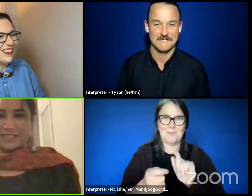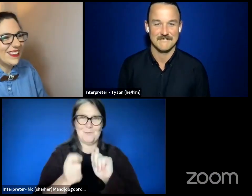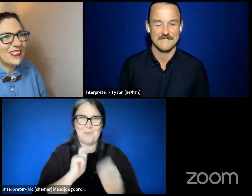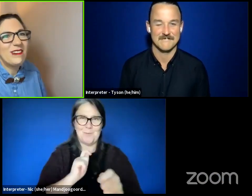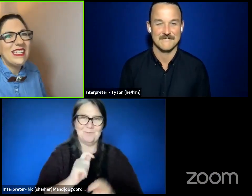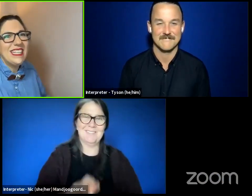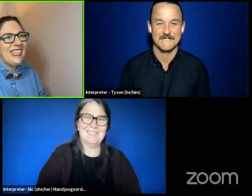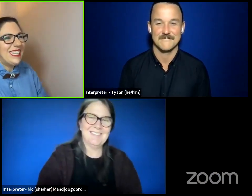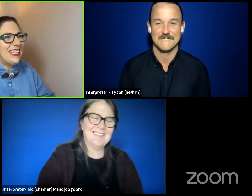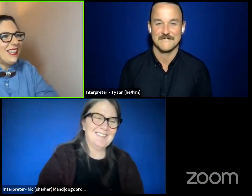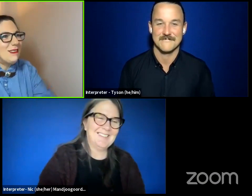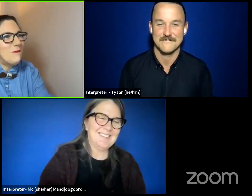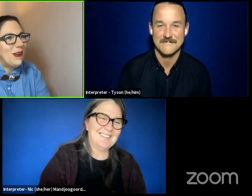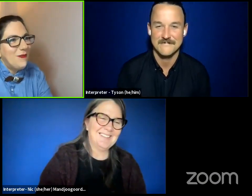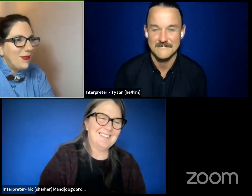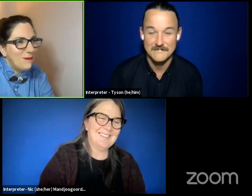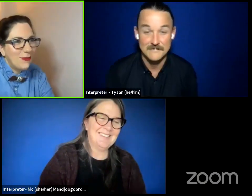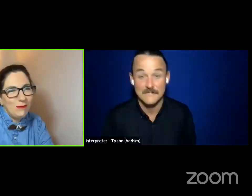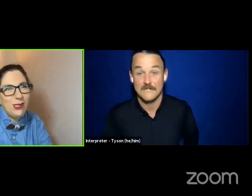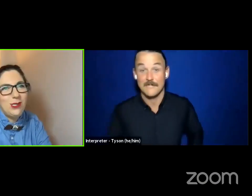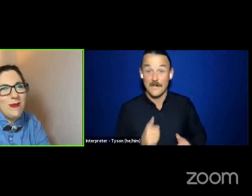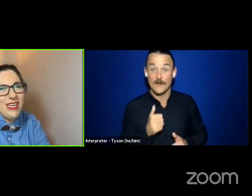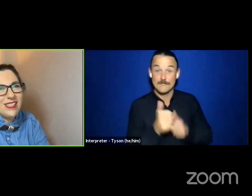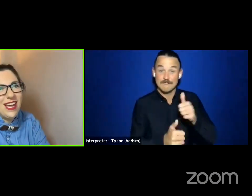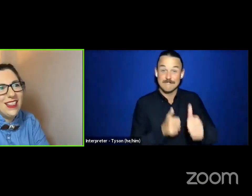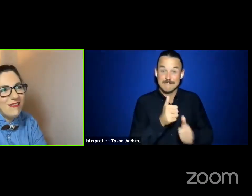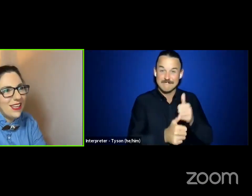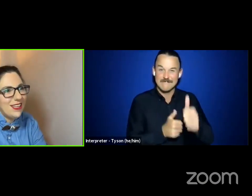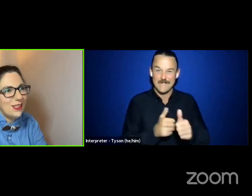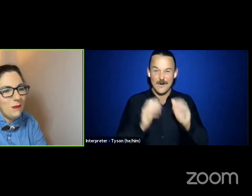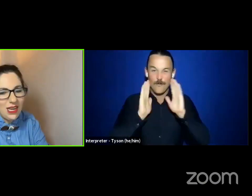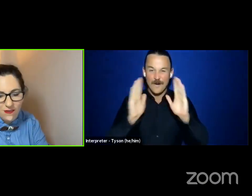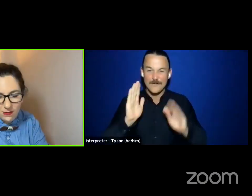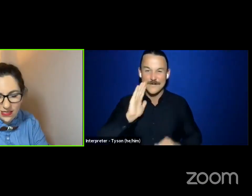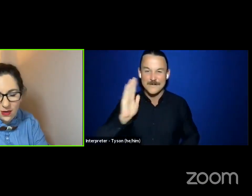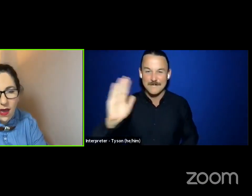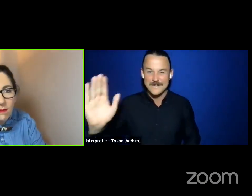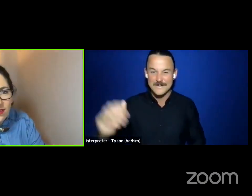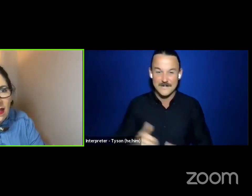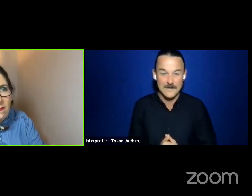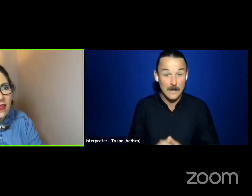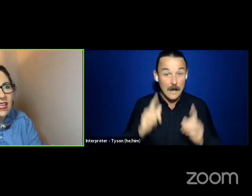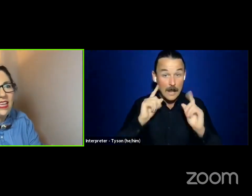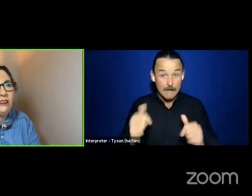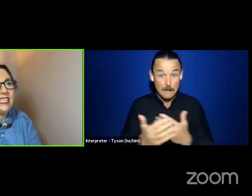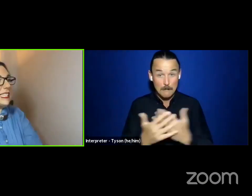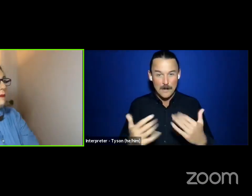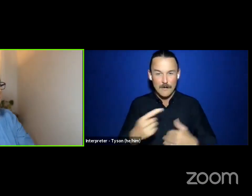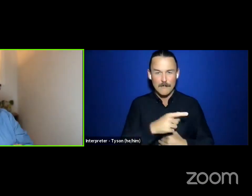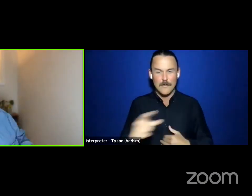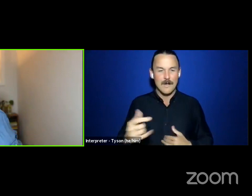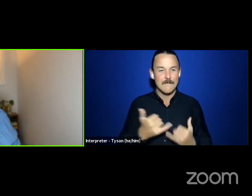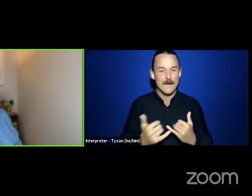Bye bye. Bye bye Congratulations, and that was a wonderful impromptu speech wonderful impromptu speech, I love that so many of you are so hunt